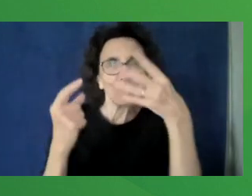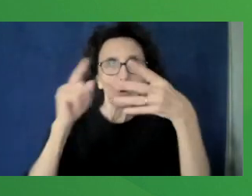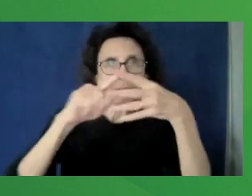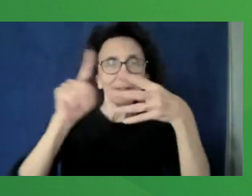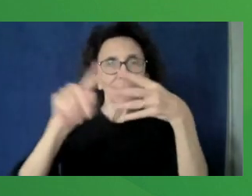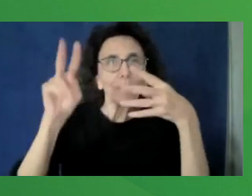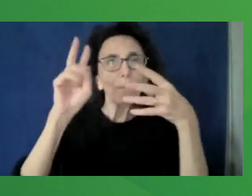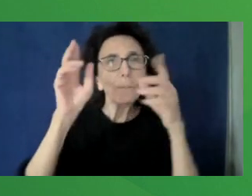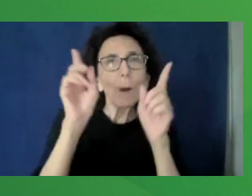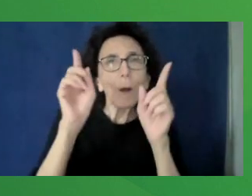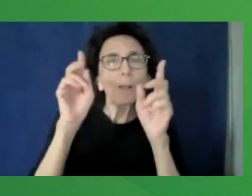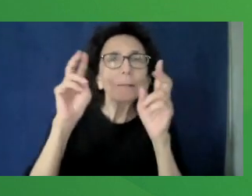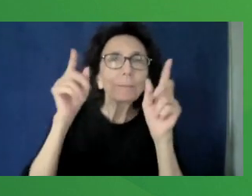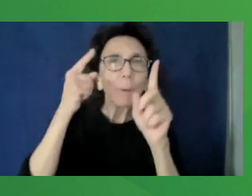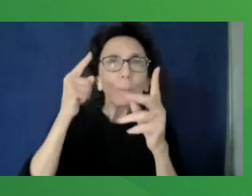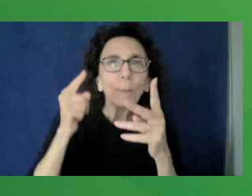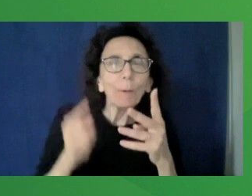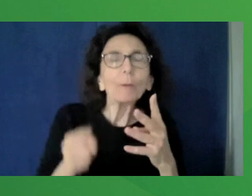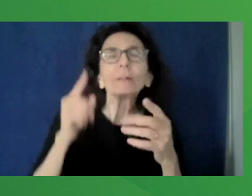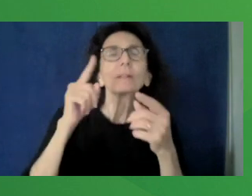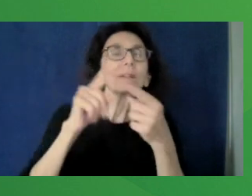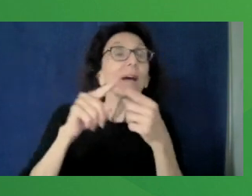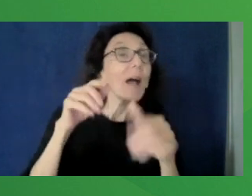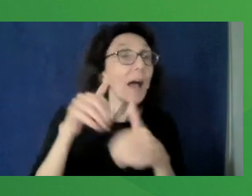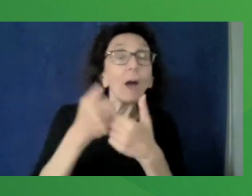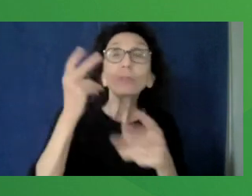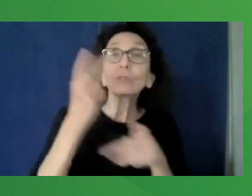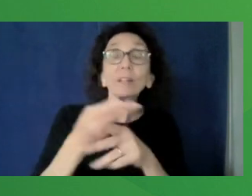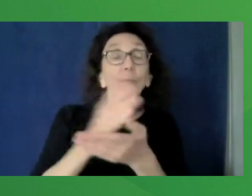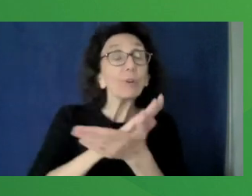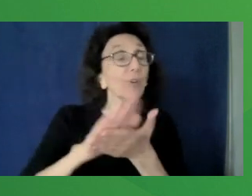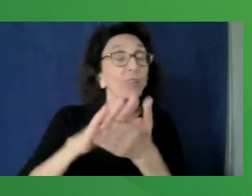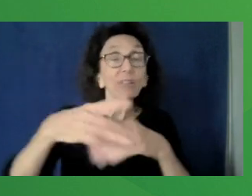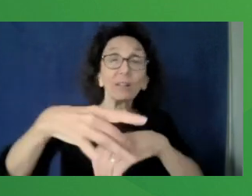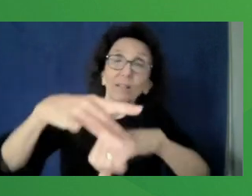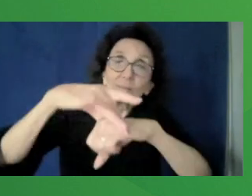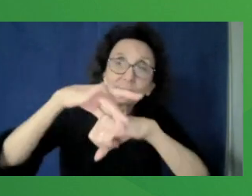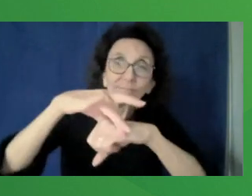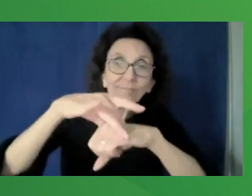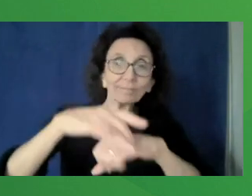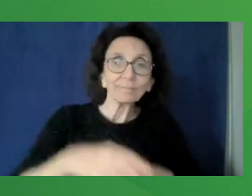they were telling us how to keep the earth clean. And we can go to the next slide.